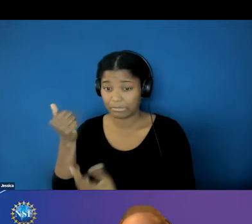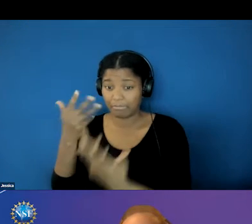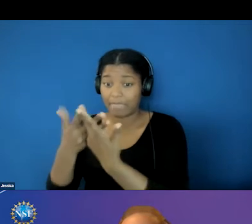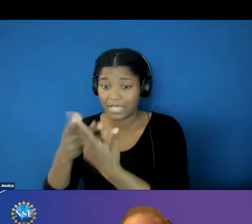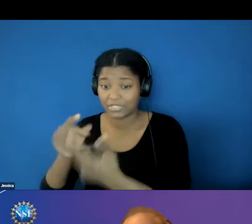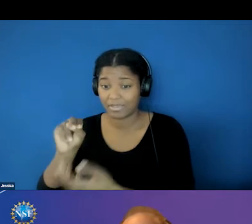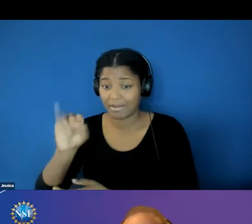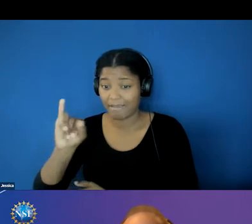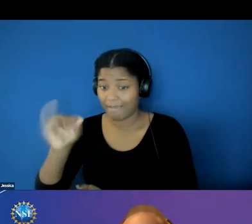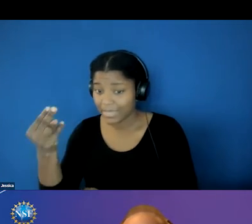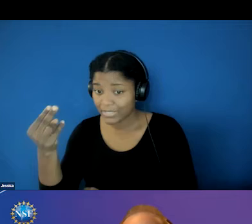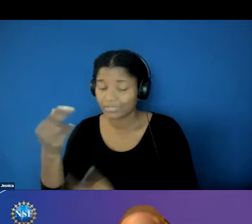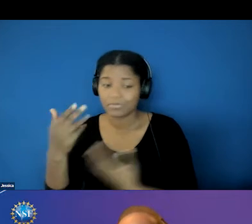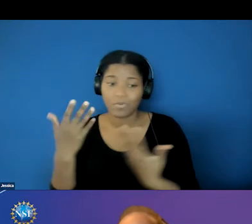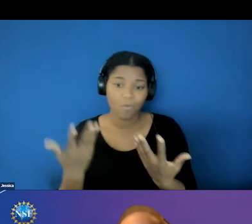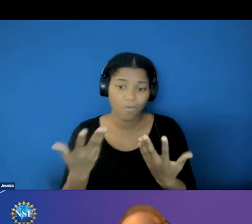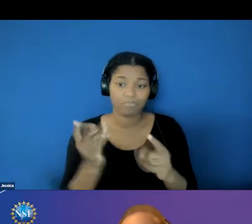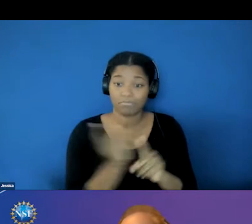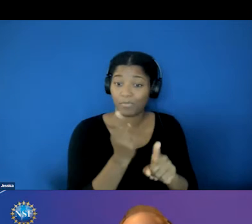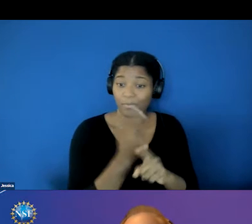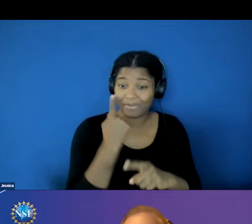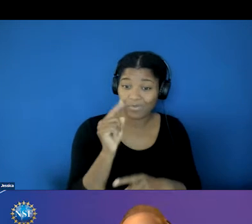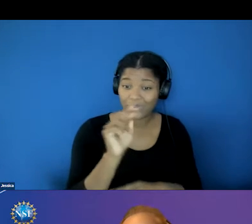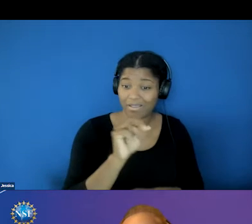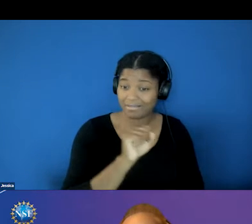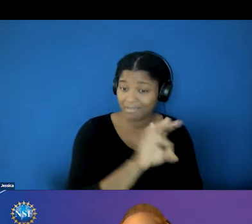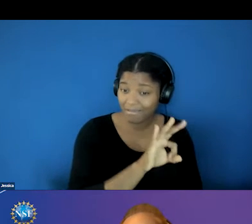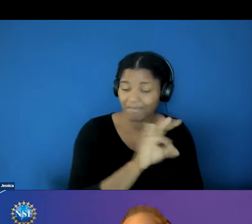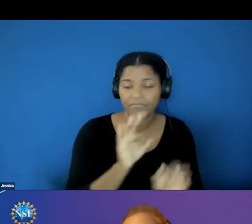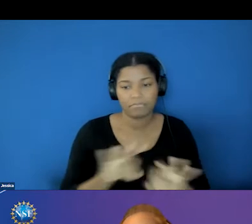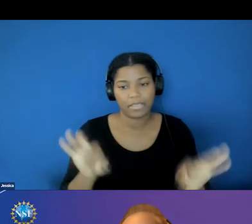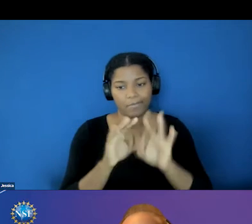or whether it is appropriate for NSF for example. Next slide, please.